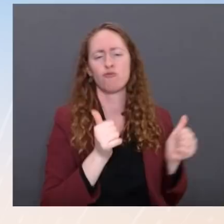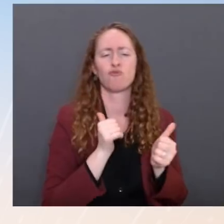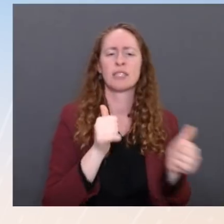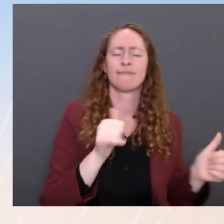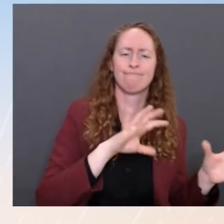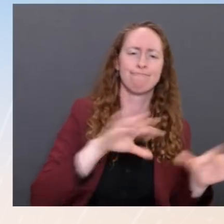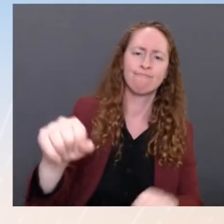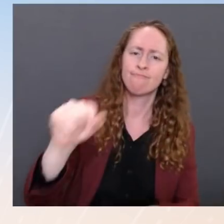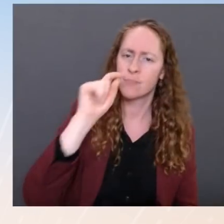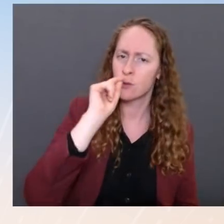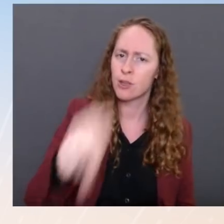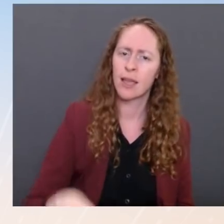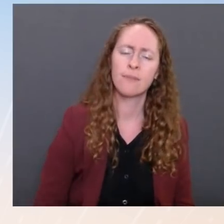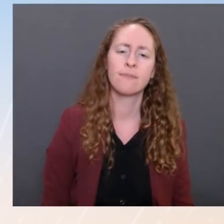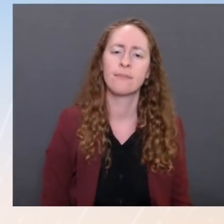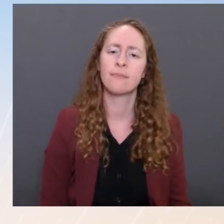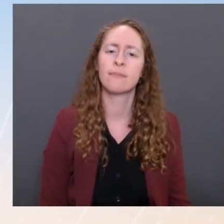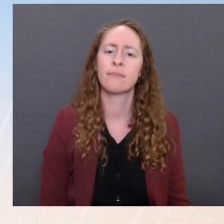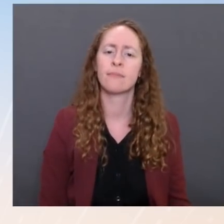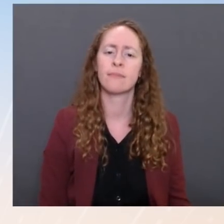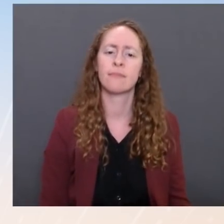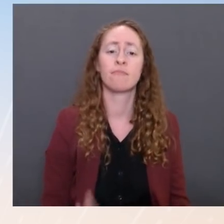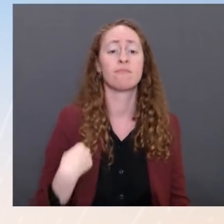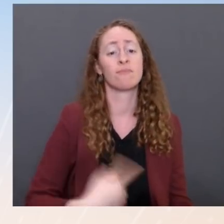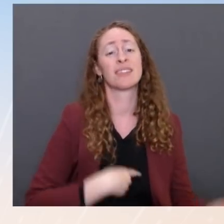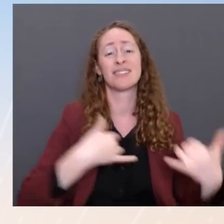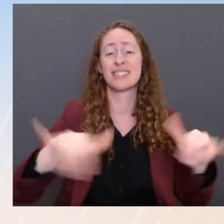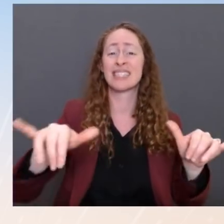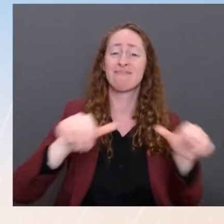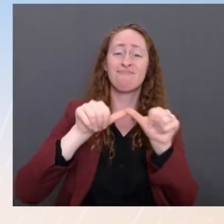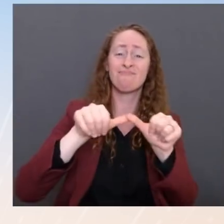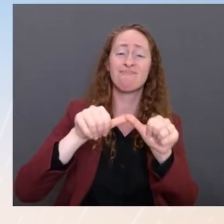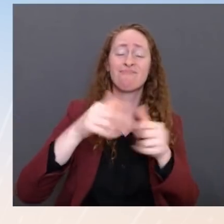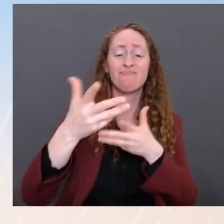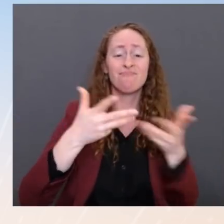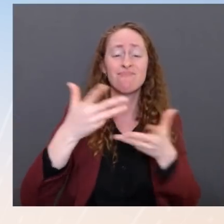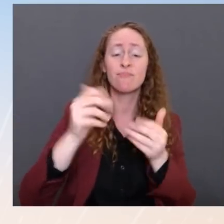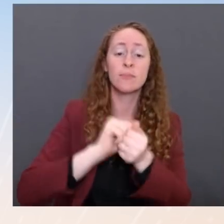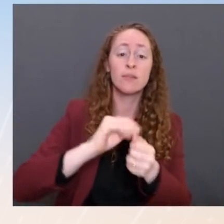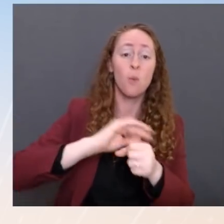and certainly we'll continue to work with them on that. Go ahead. The Press: Thanks, Jen. One on Finland, one on Israel.